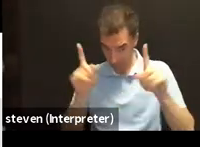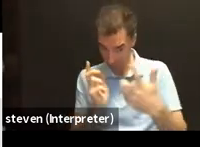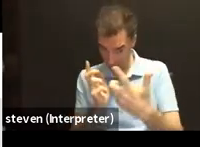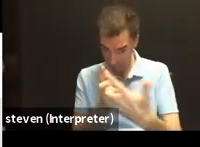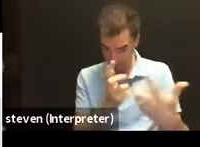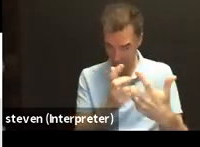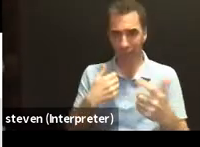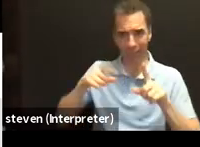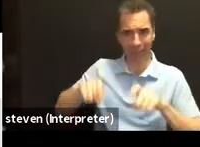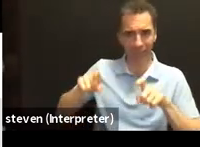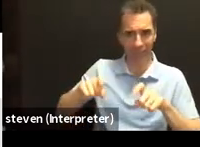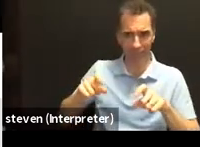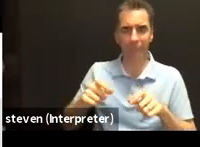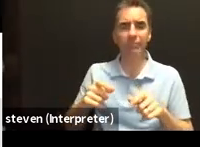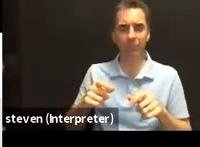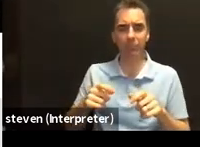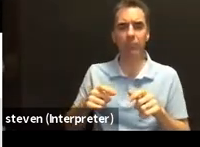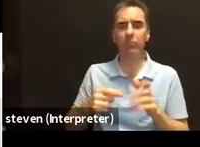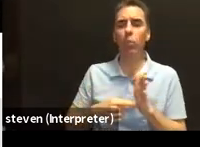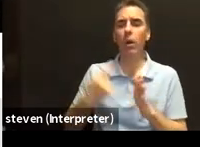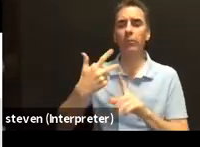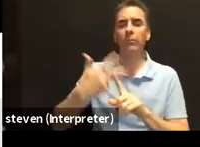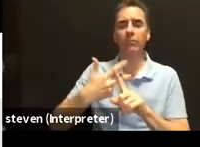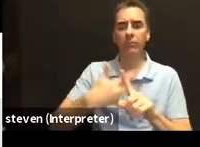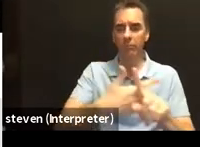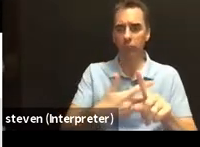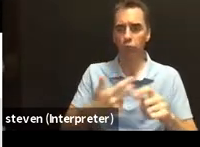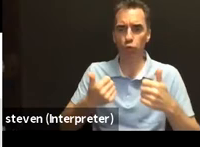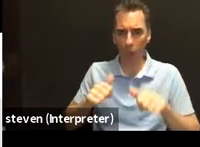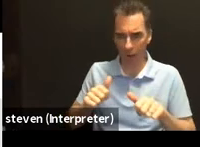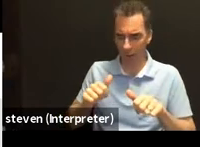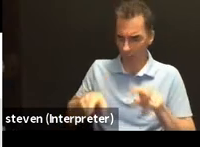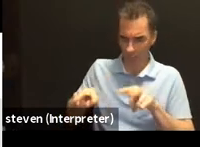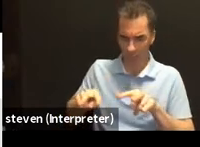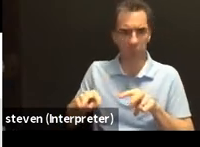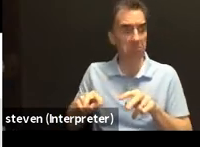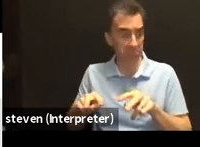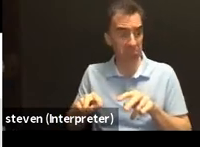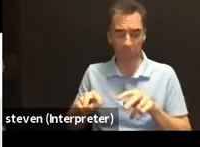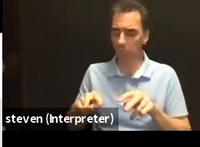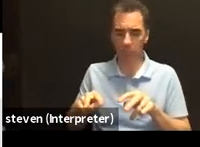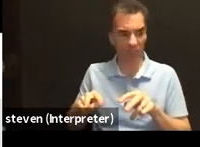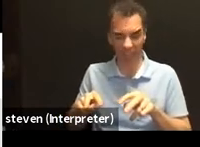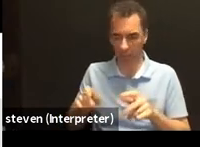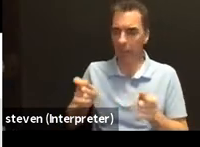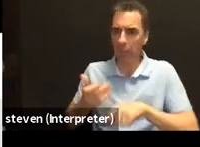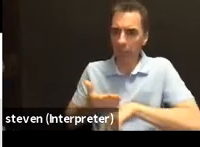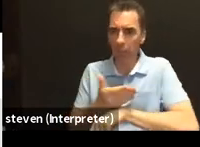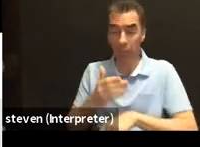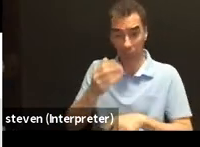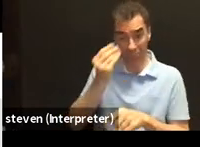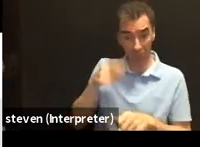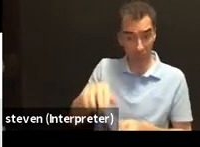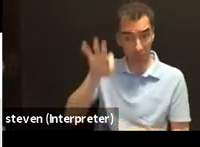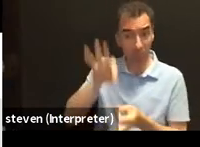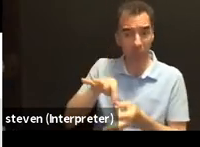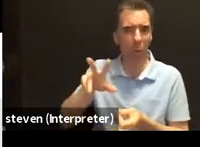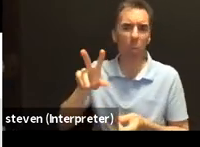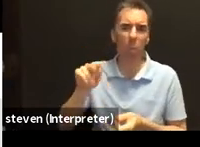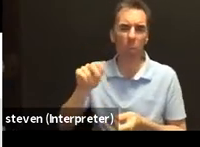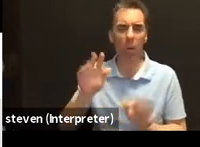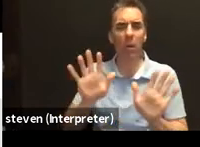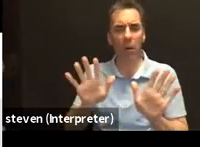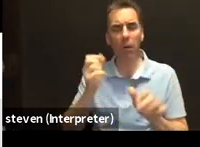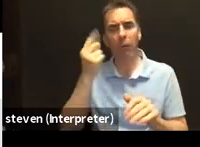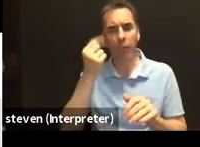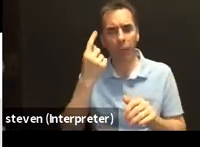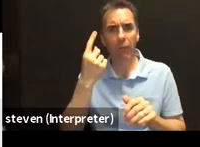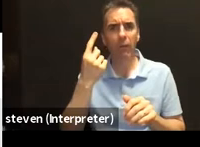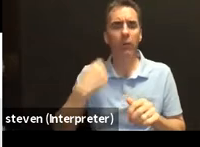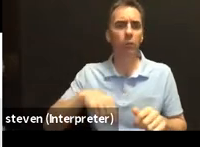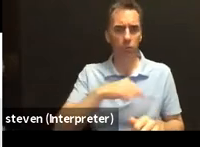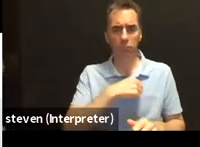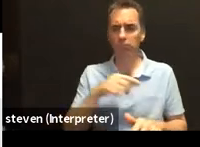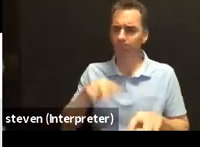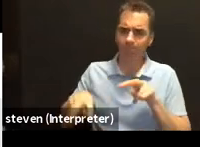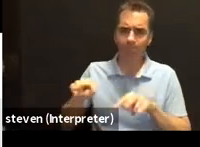maria.rodriguez: Once a quarter, just to basically try to improve the system that we currently have. I can say that it's it's the best system by we have drastically made improvements to ensure that people are experiencing homelessness.